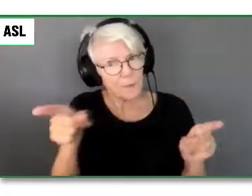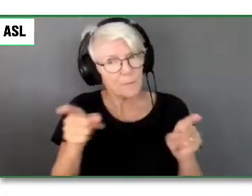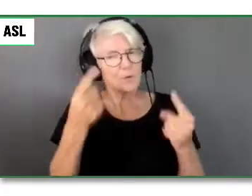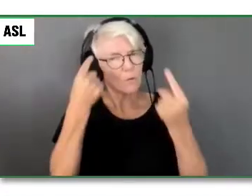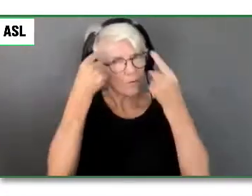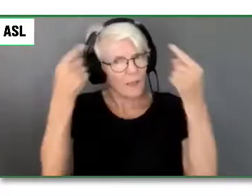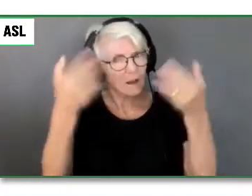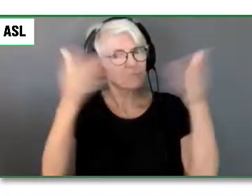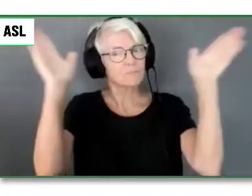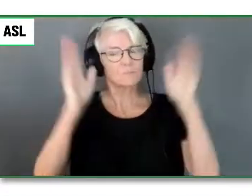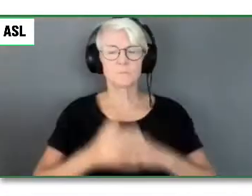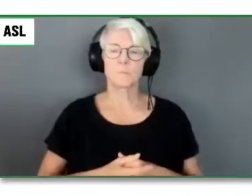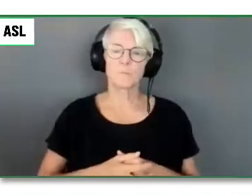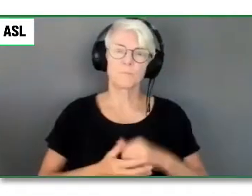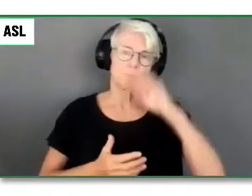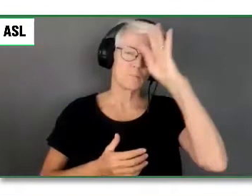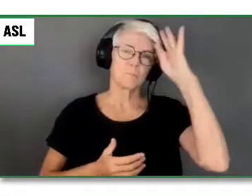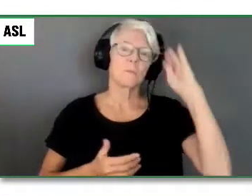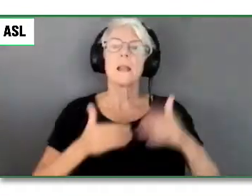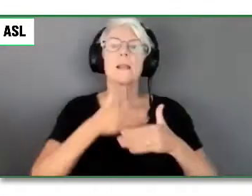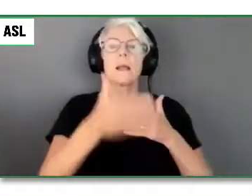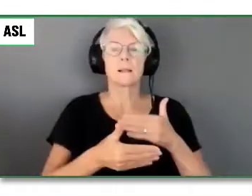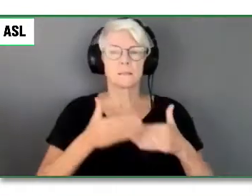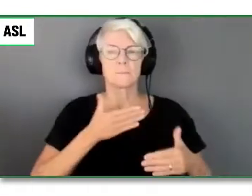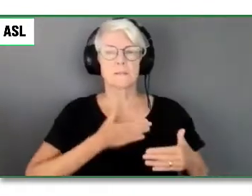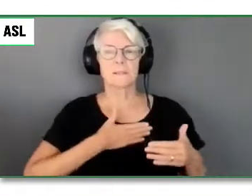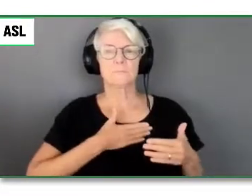That's the next one after that.